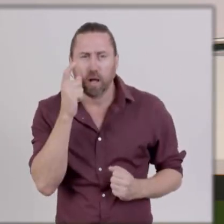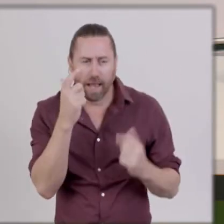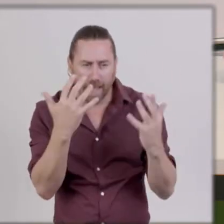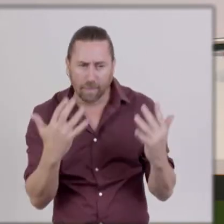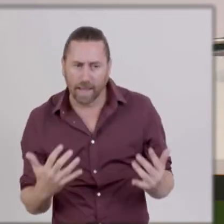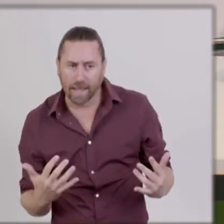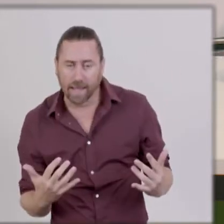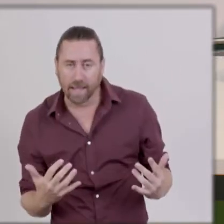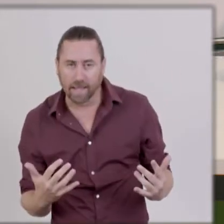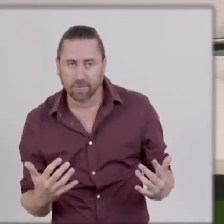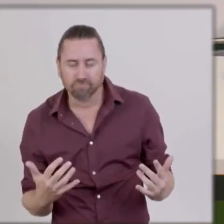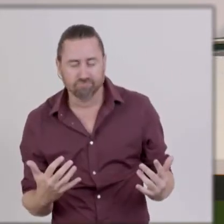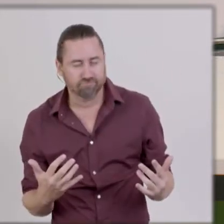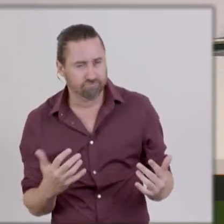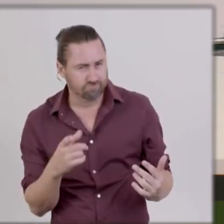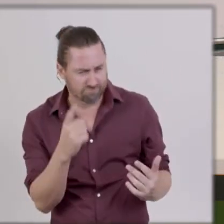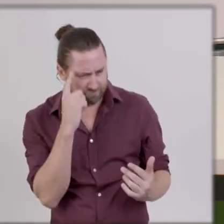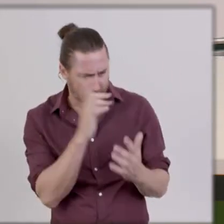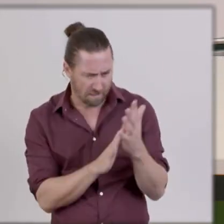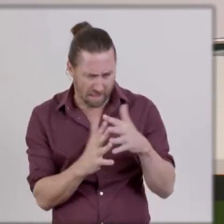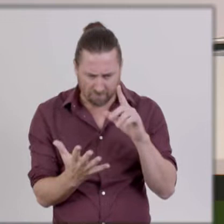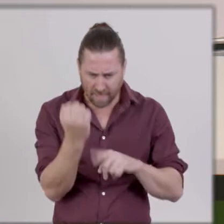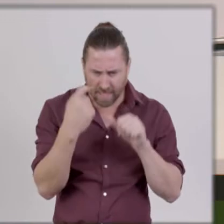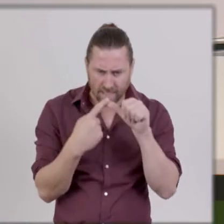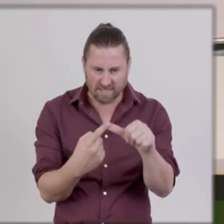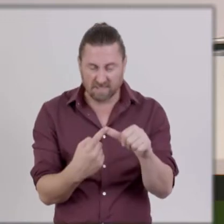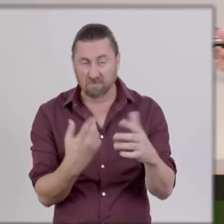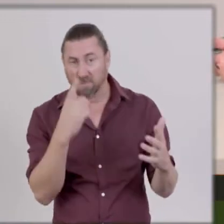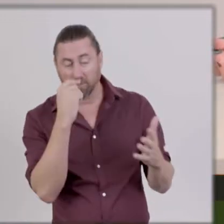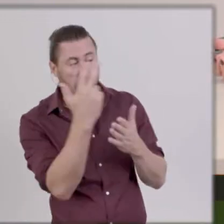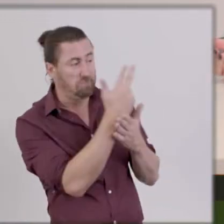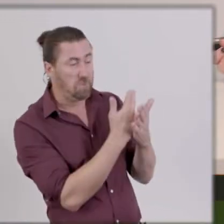We can solve this problem by drawing a diagram or a number line,